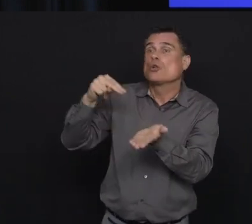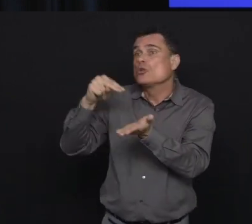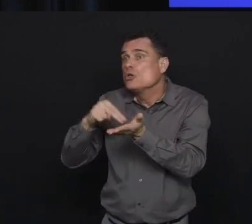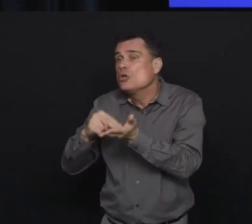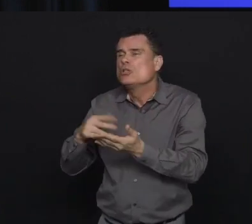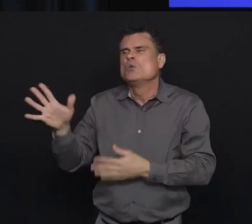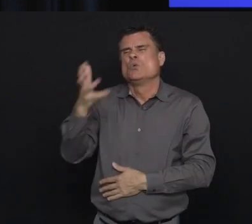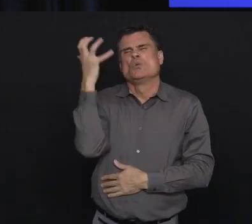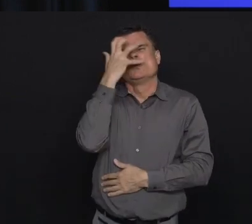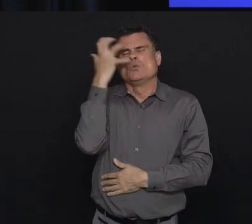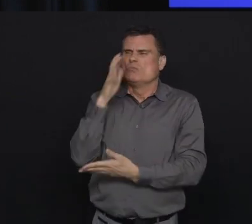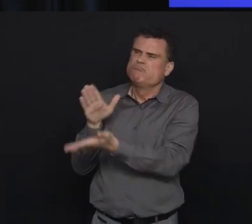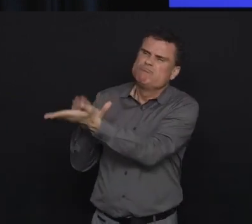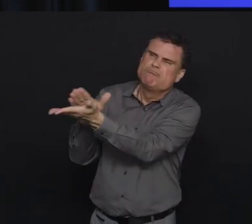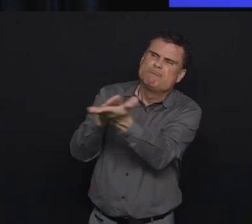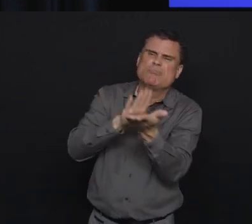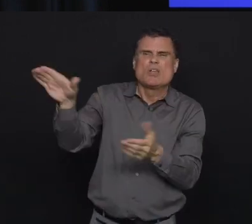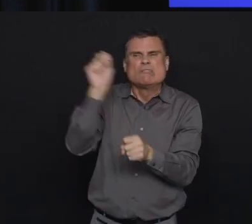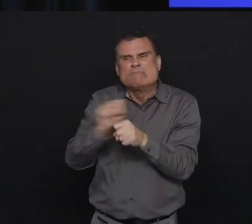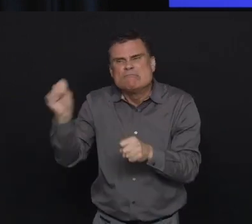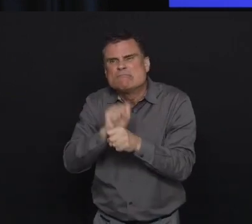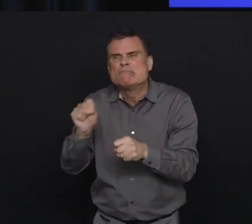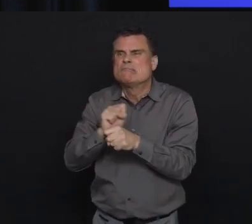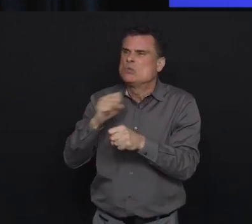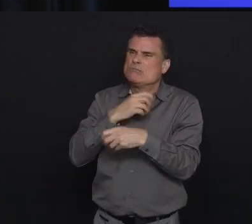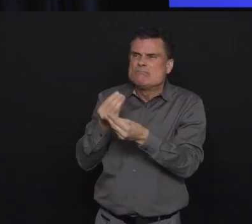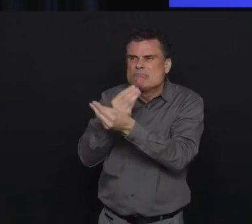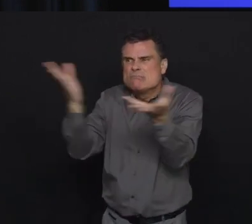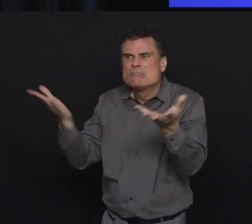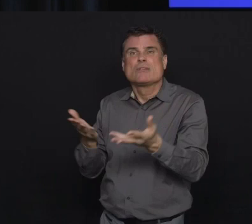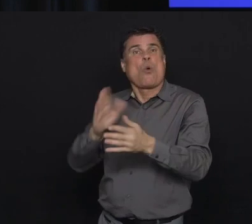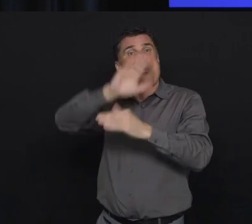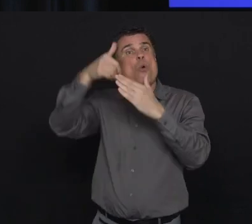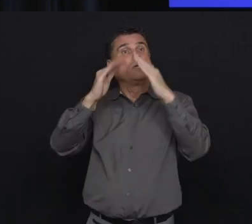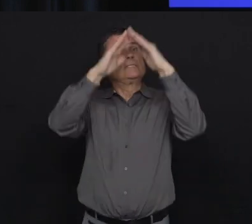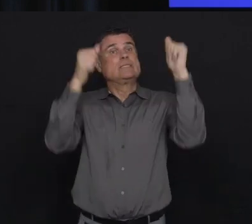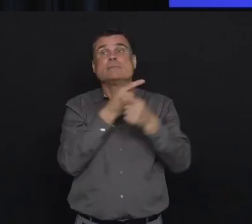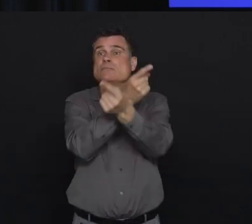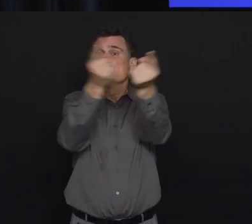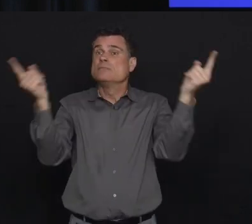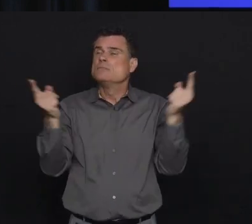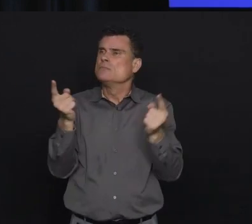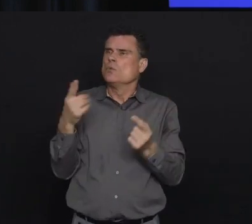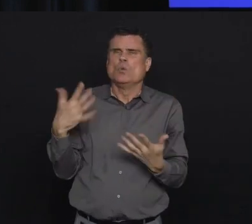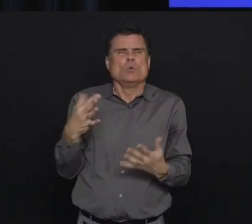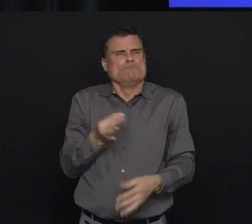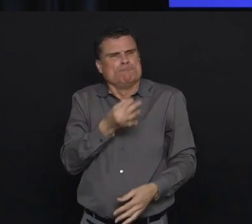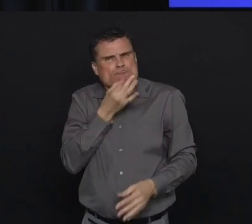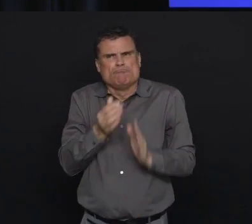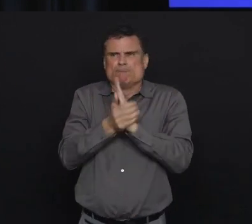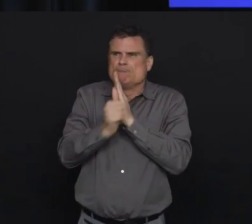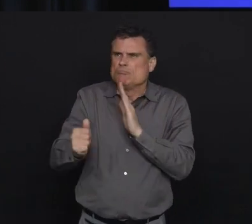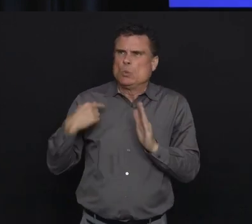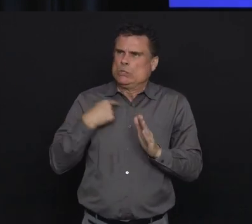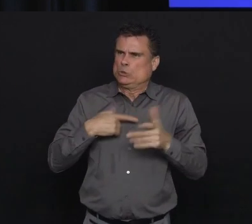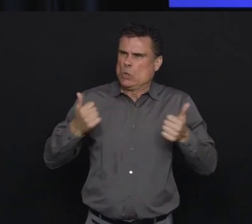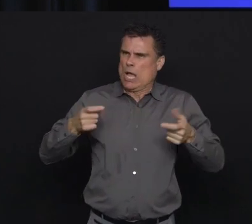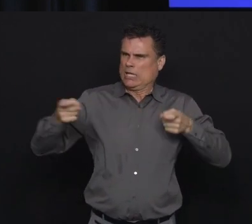are doctors and nurses and healthcare workers in pharmacist and everyone else in the system can be used to address the challenges that we face in the coming